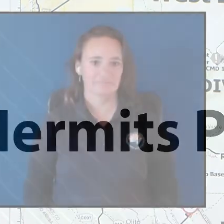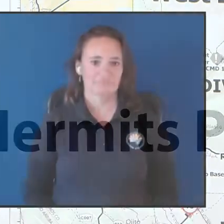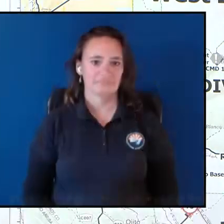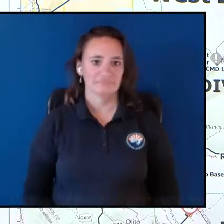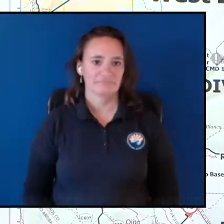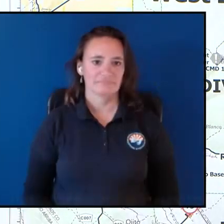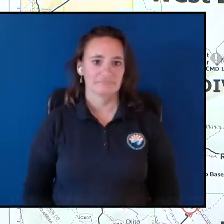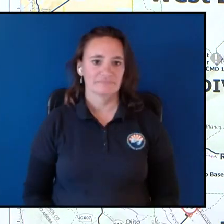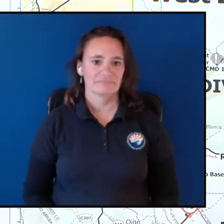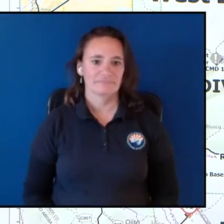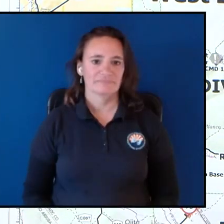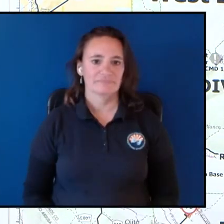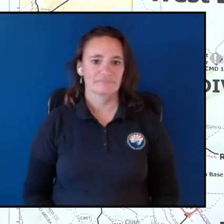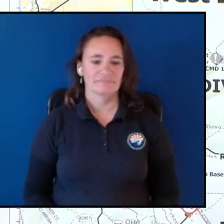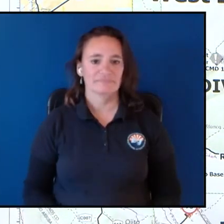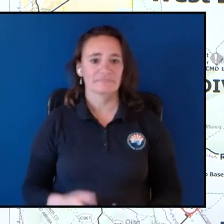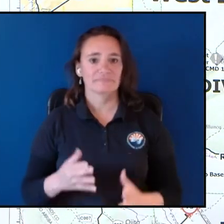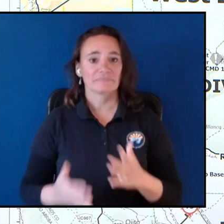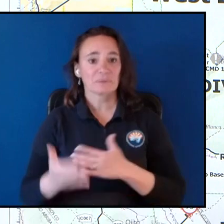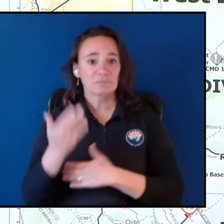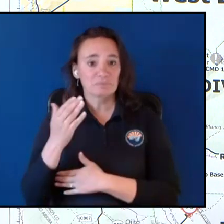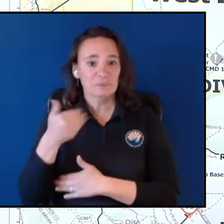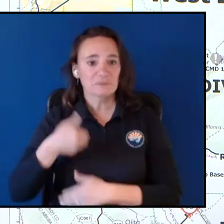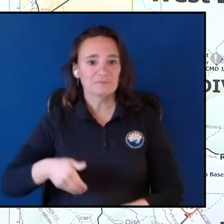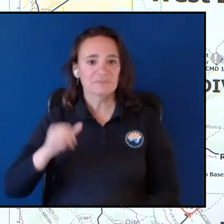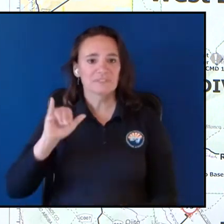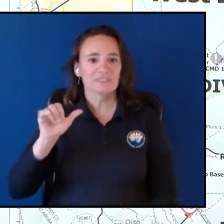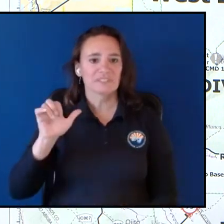Good morning. My name is Jayson Coil, Operation Section Chief